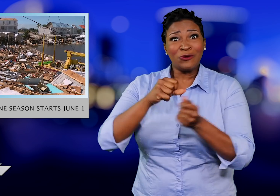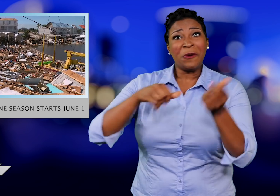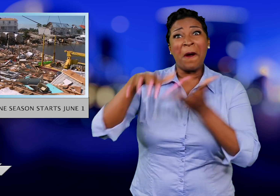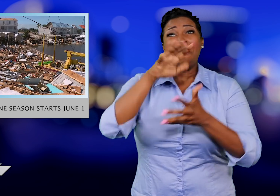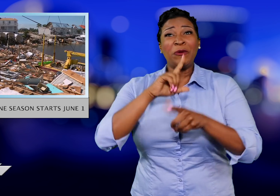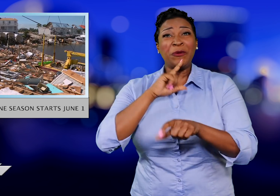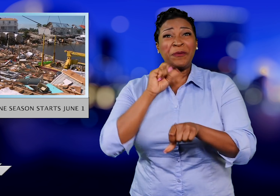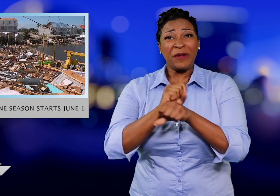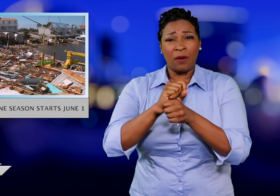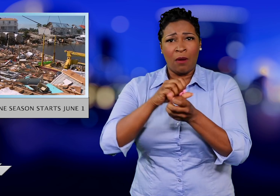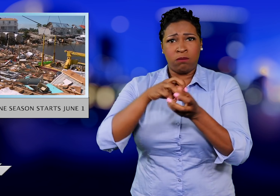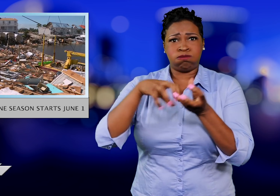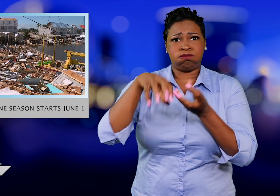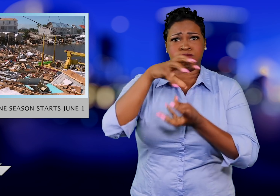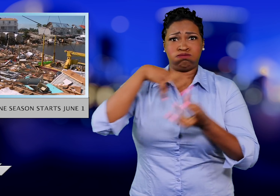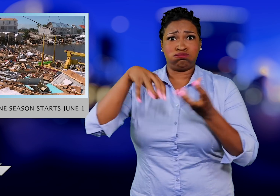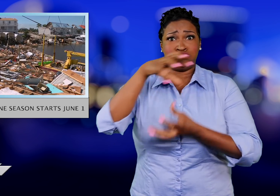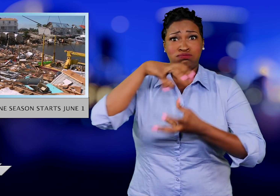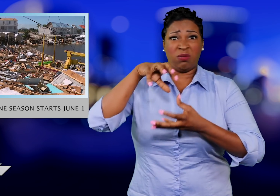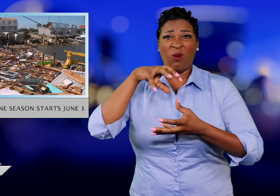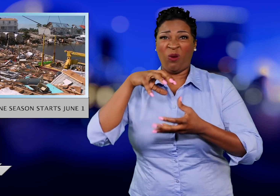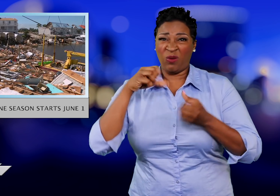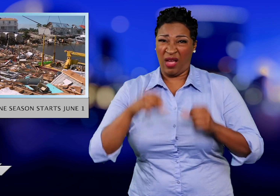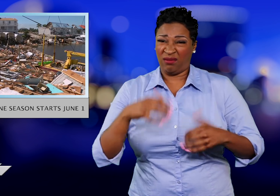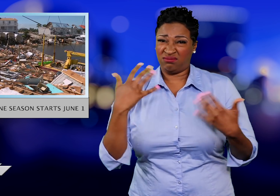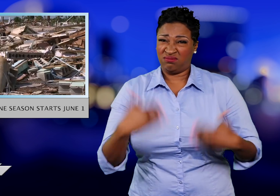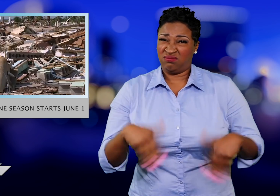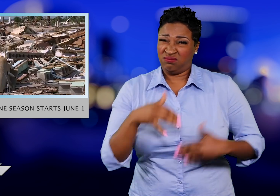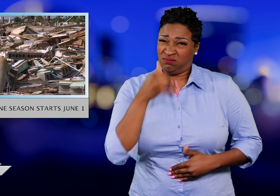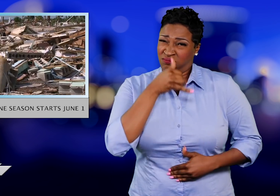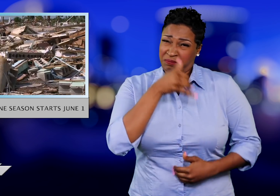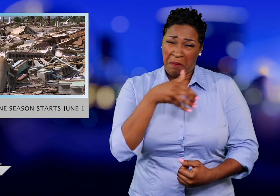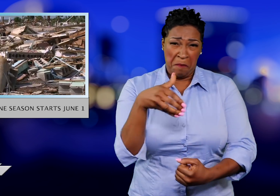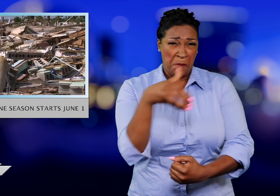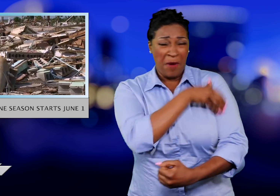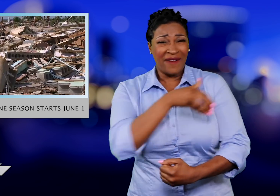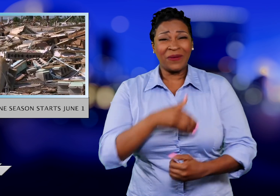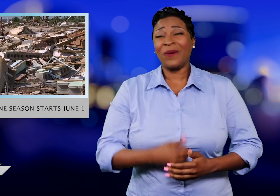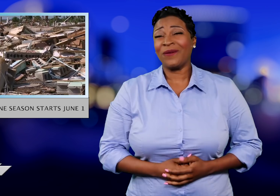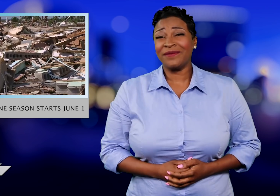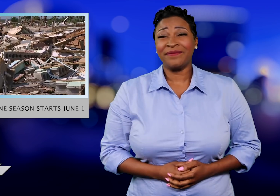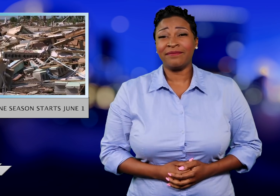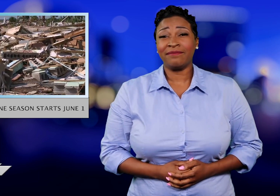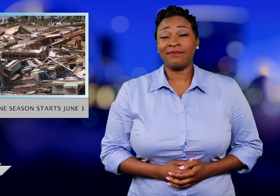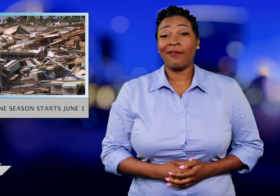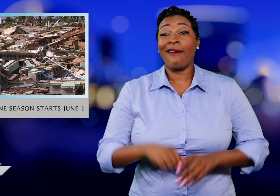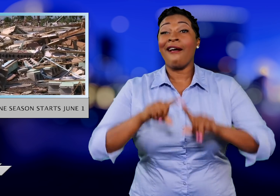storms do form they could be powerful.